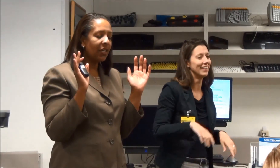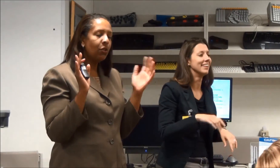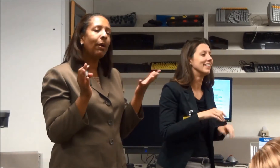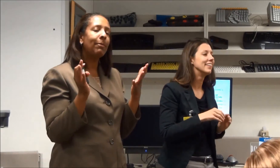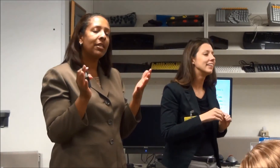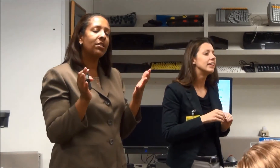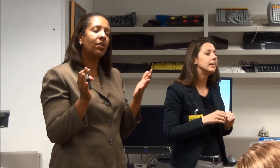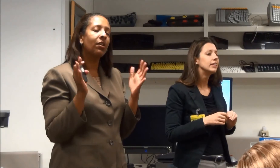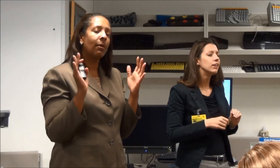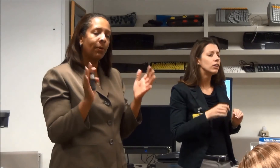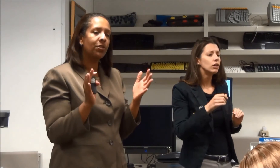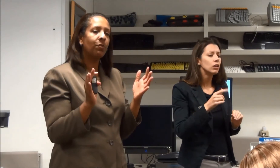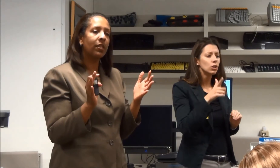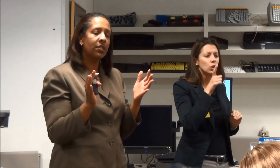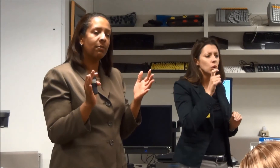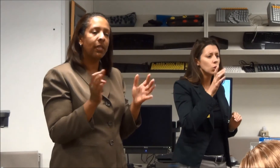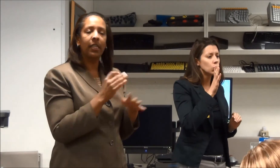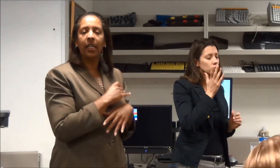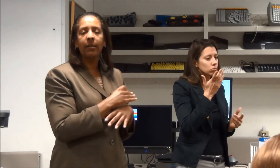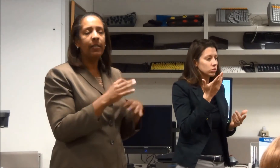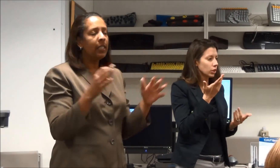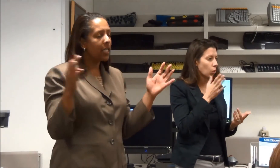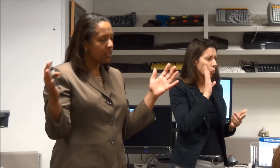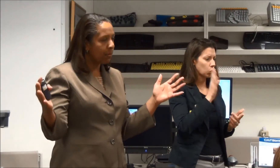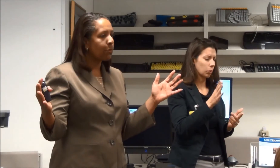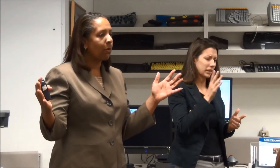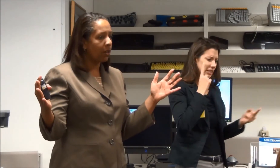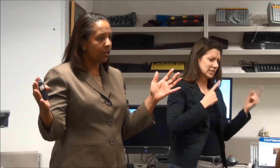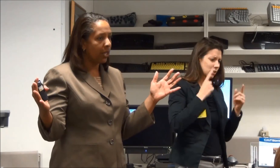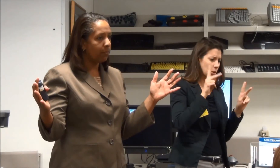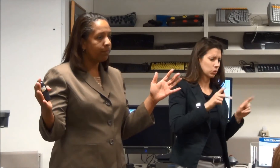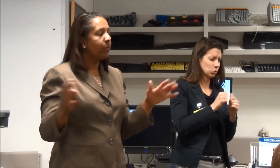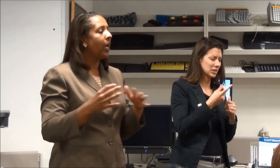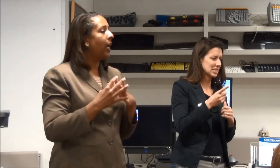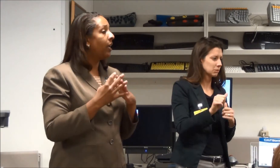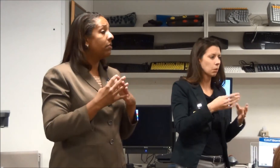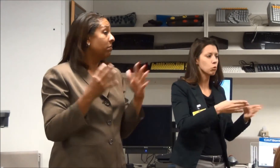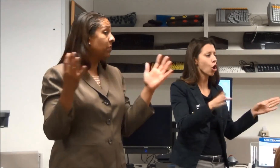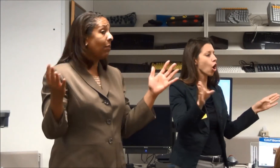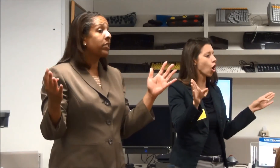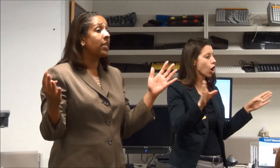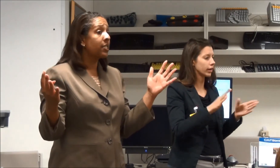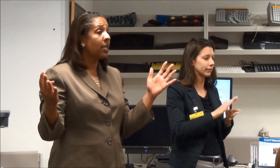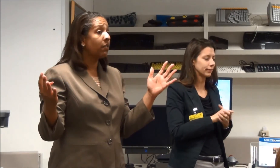Who might be considered a person with a disability is much broader now, and that was the intent